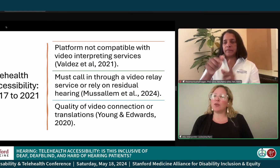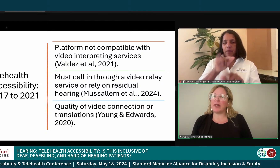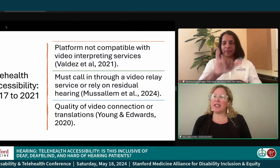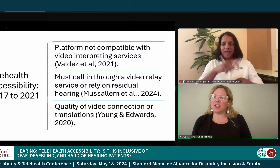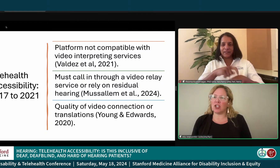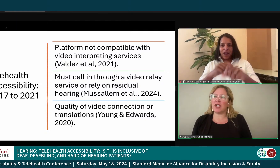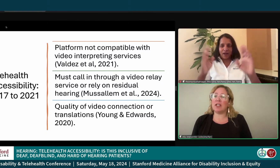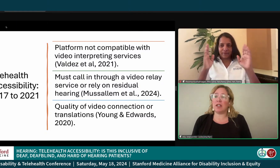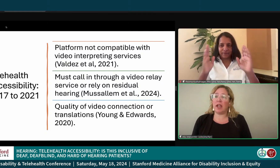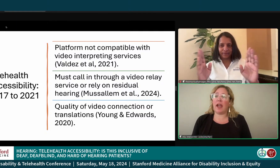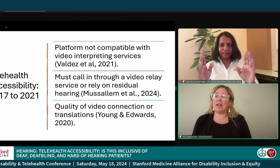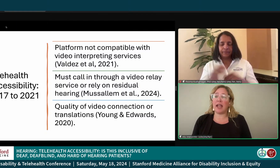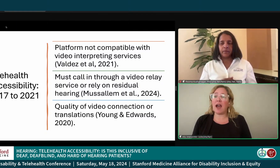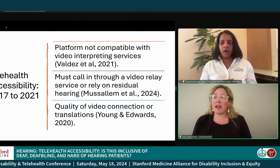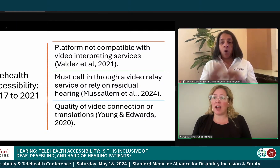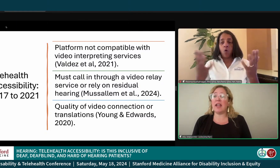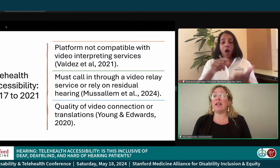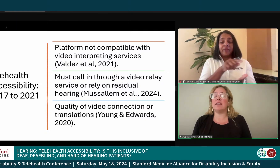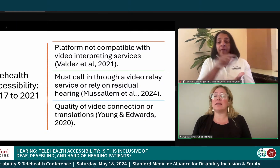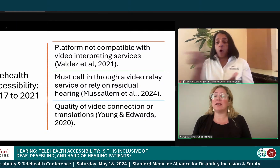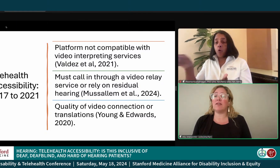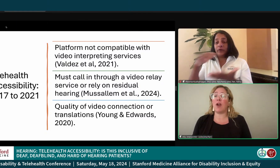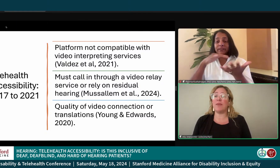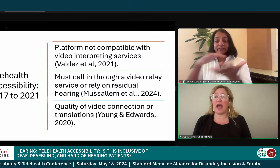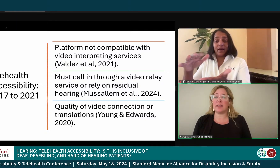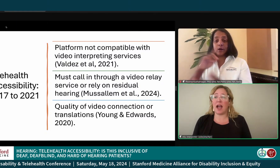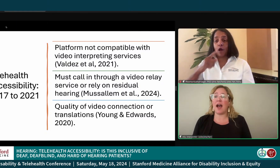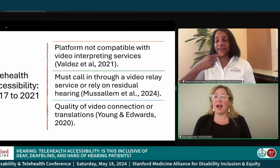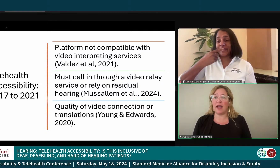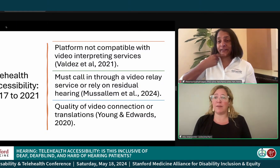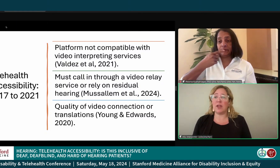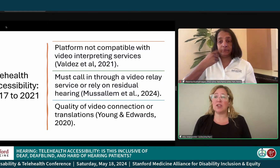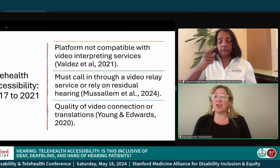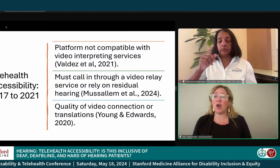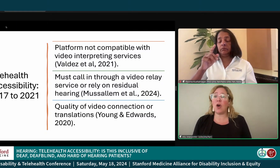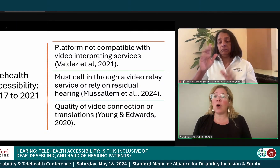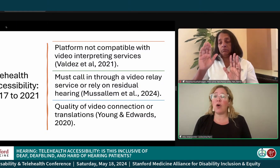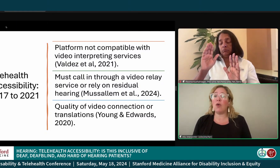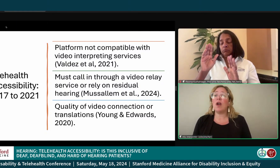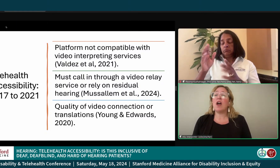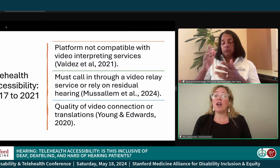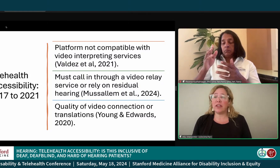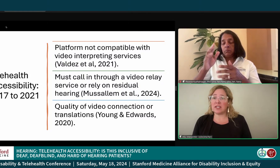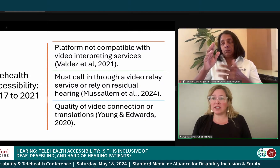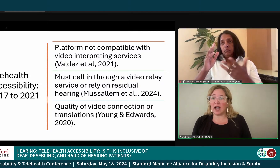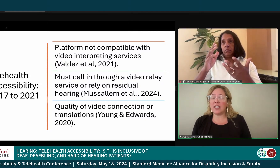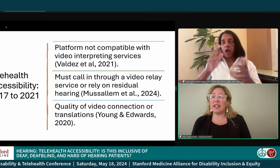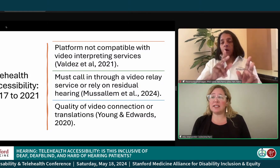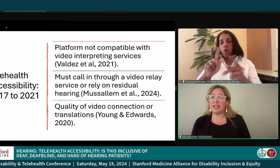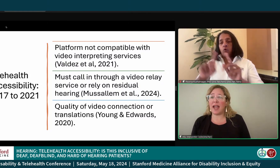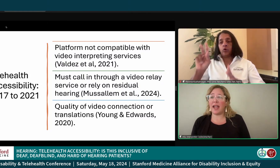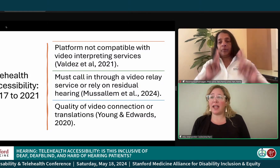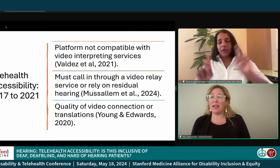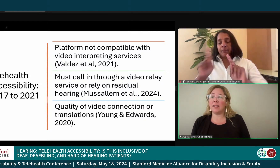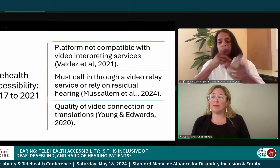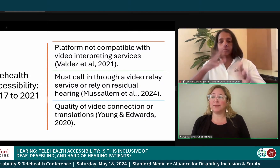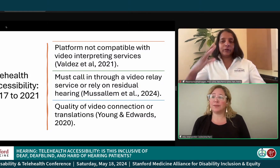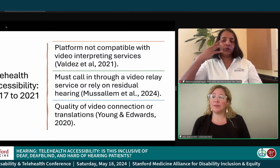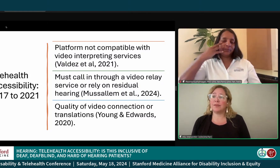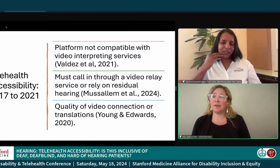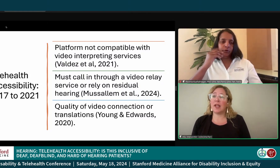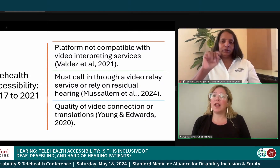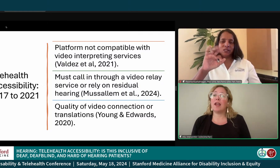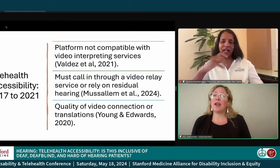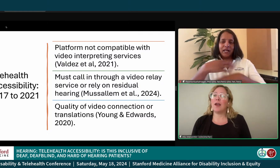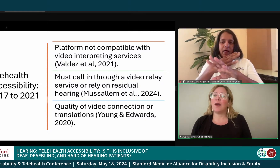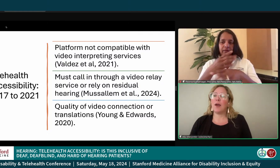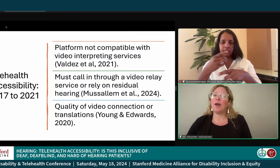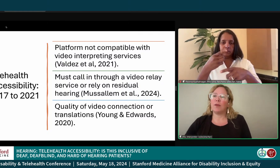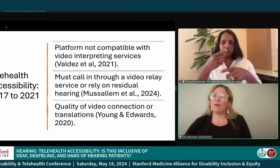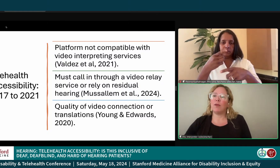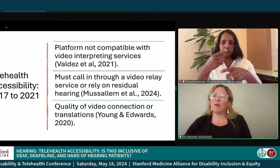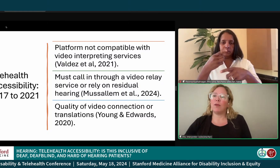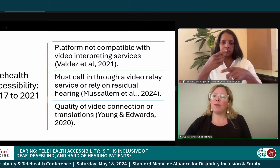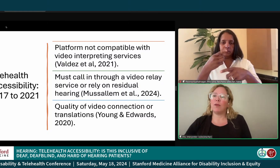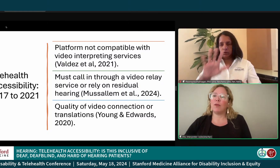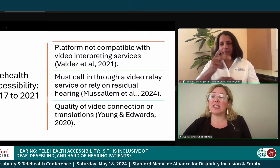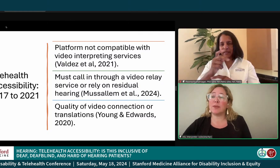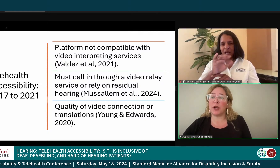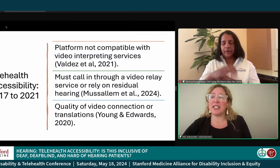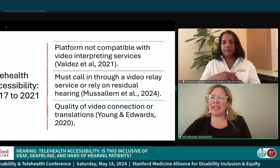the research and data is from that time. So the studies say. Who have experienced